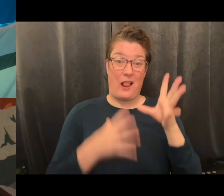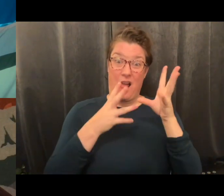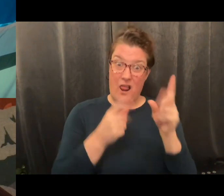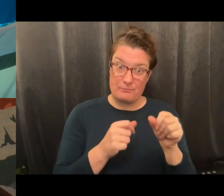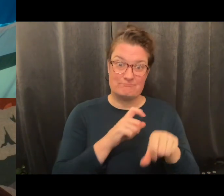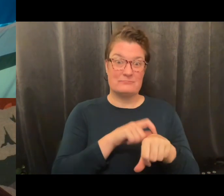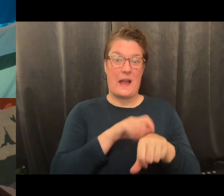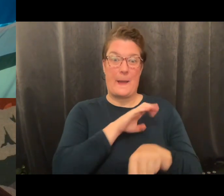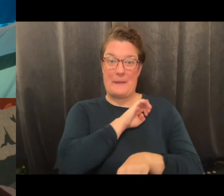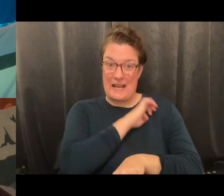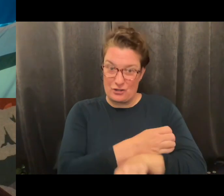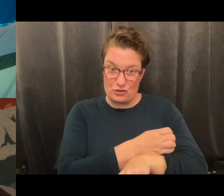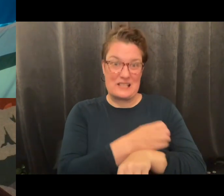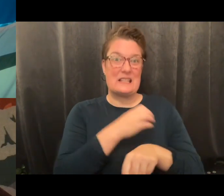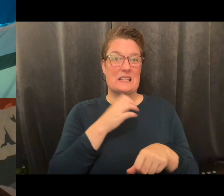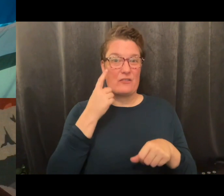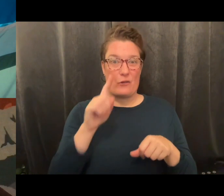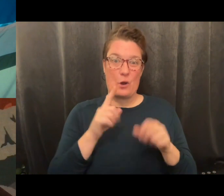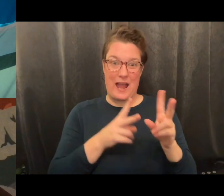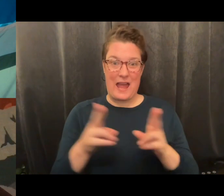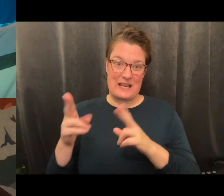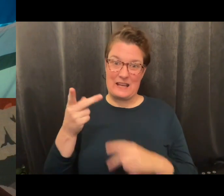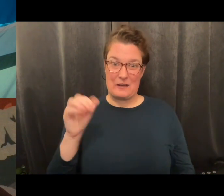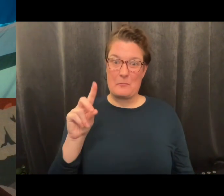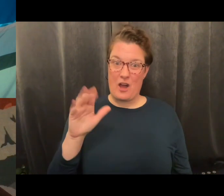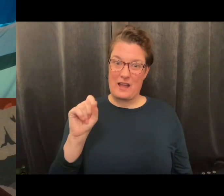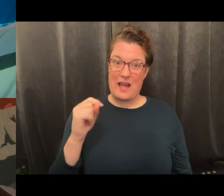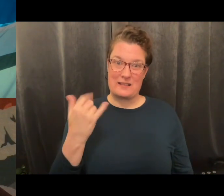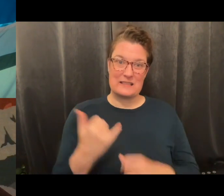So thank you, Nomy. It was really, really well edited.